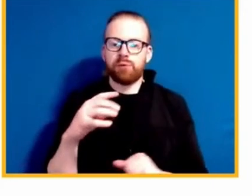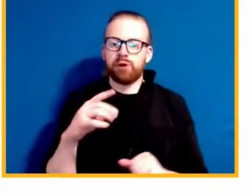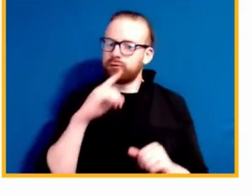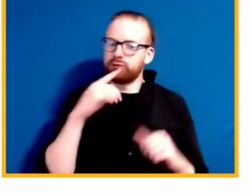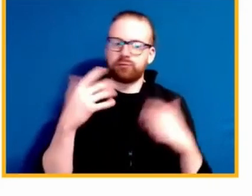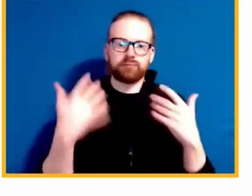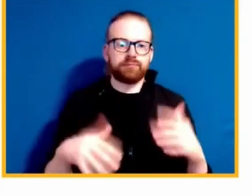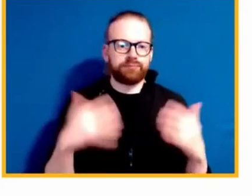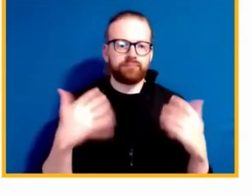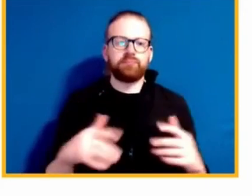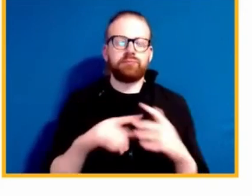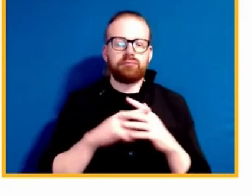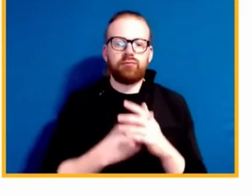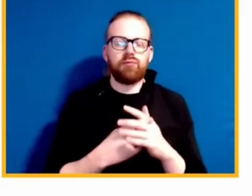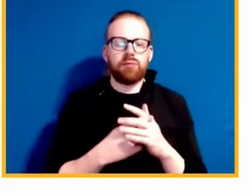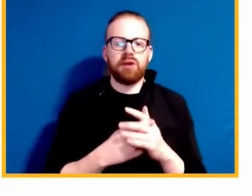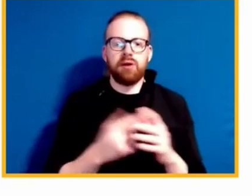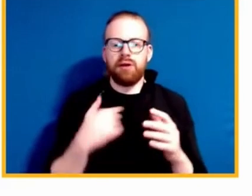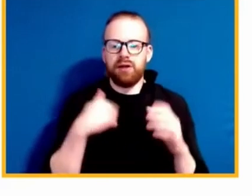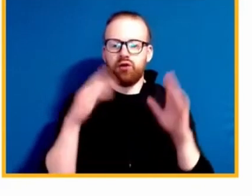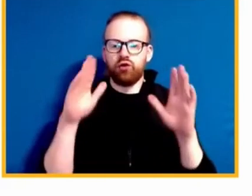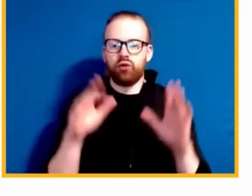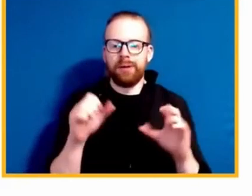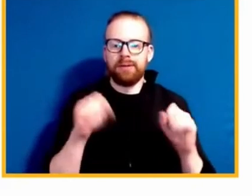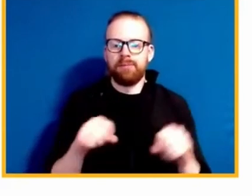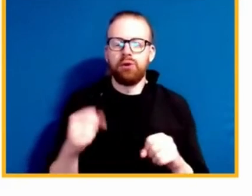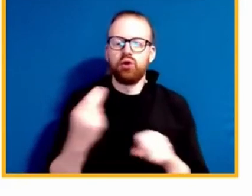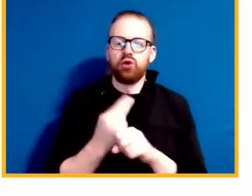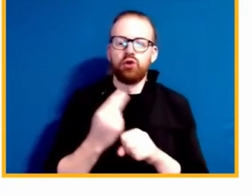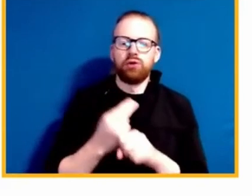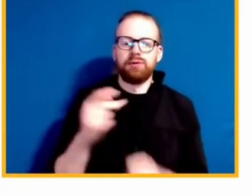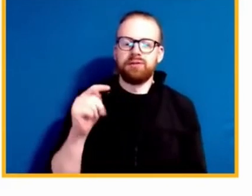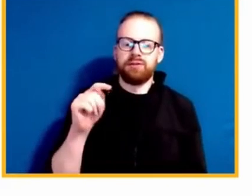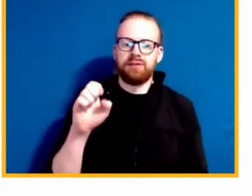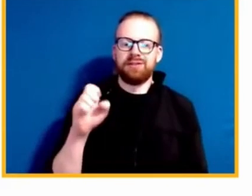powerful and you have a great ability to use textures, and what